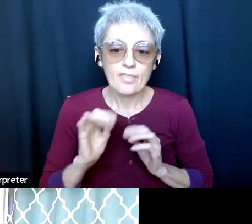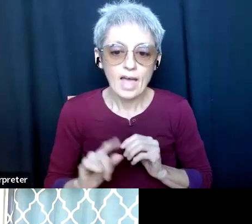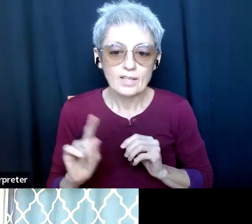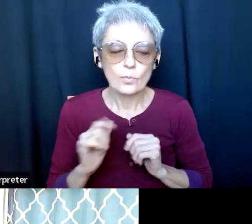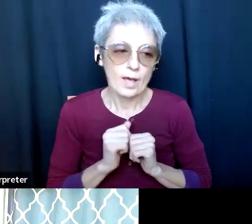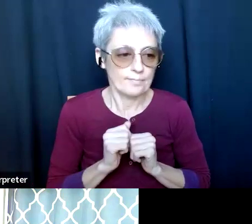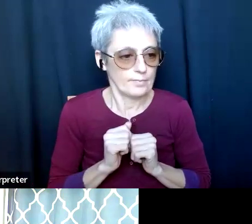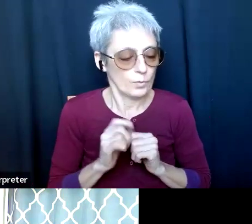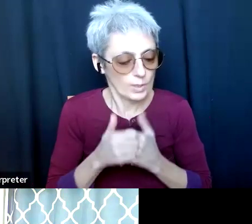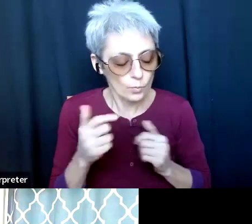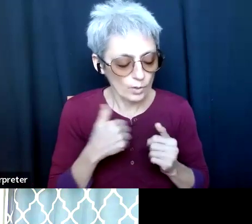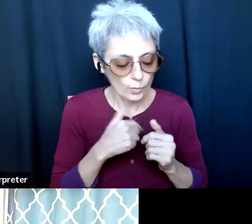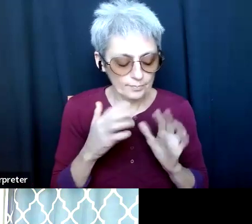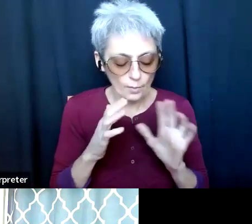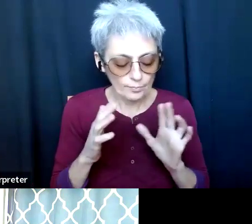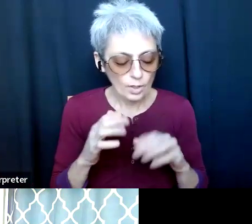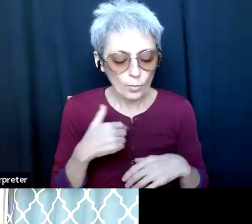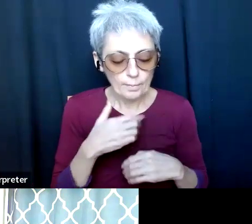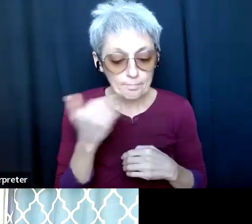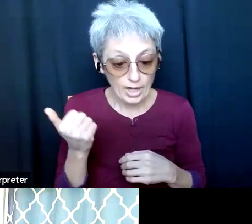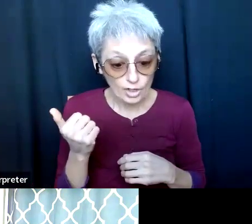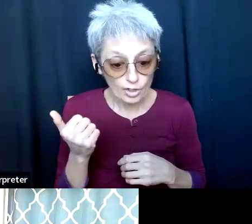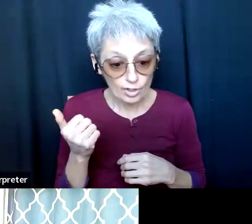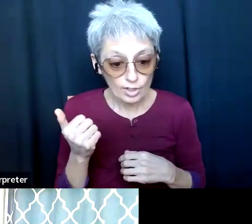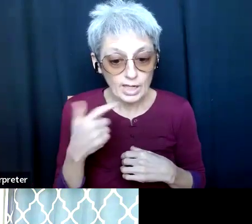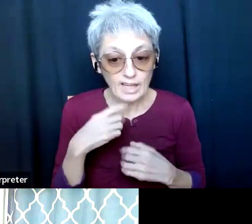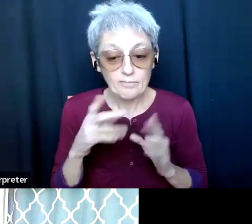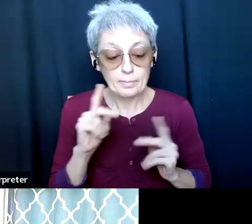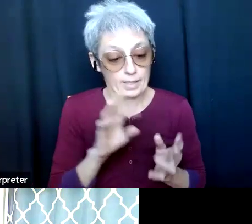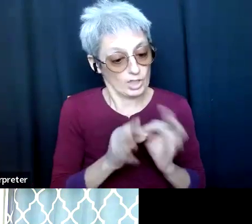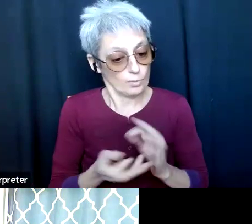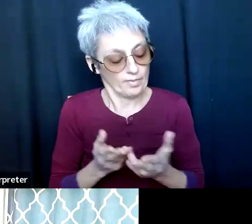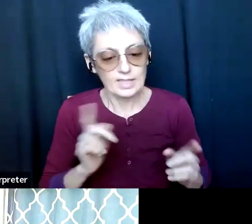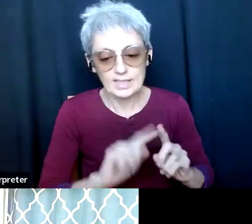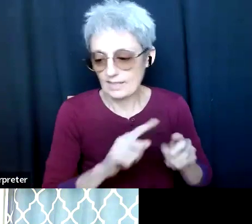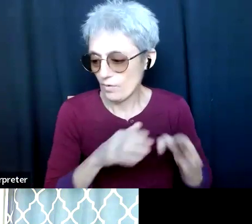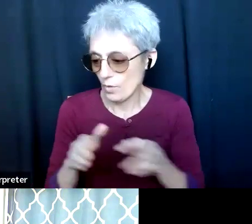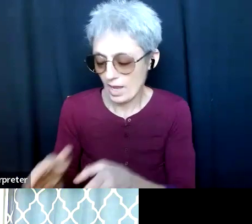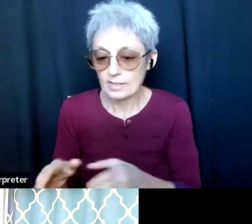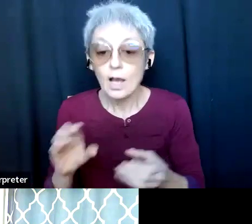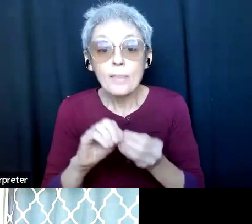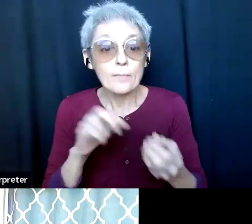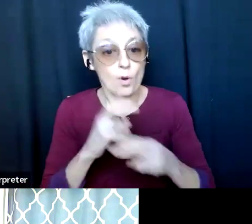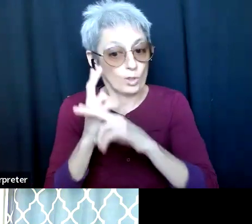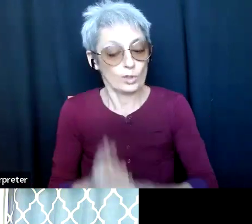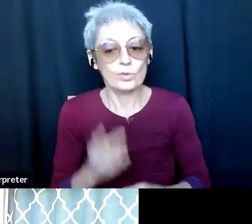show an entirely different dynamic or the effects that we know from our typical laboratory studies,